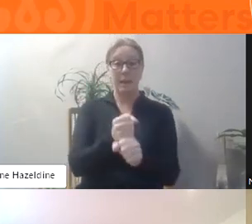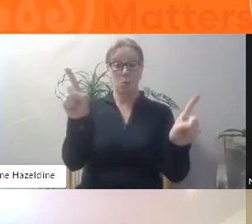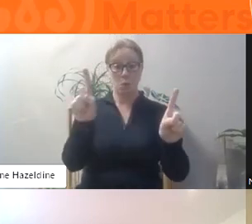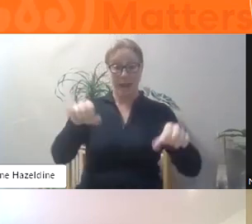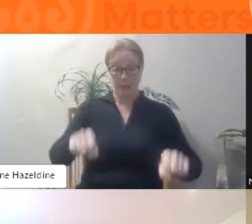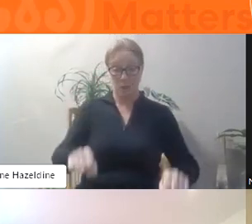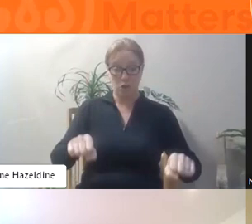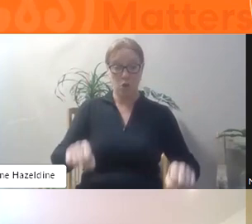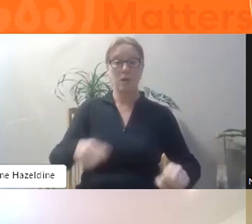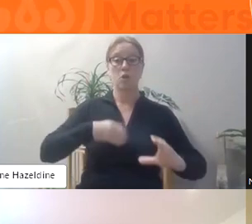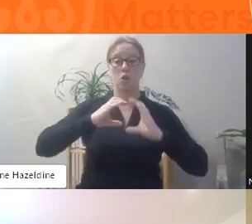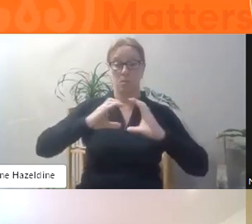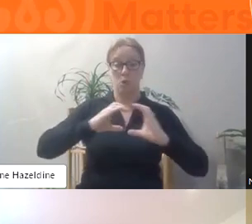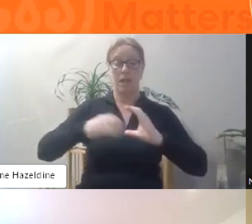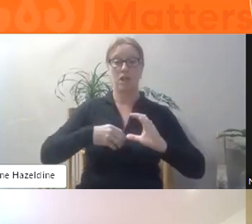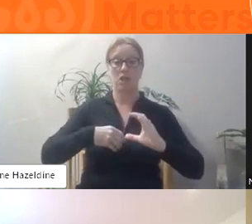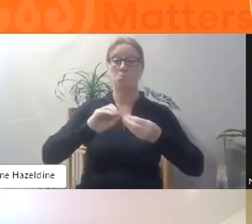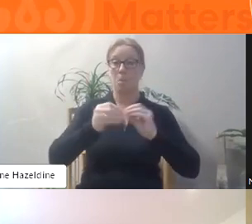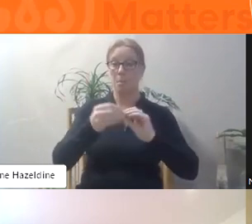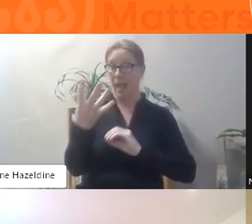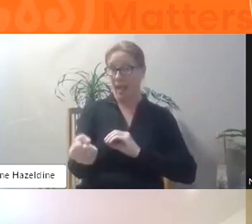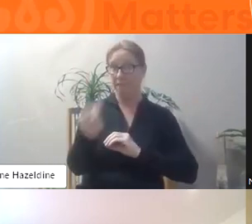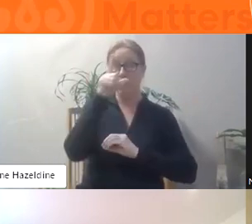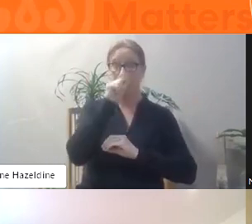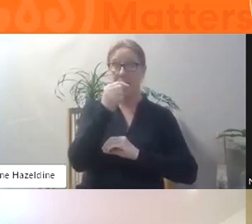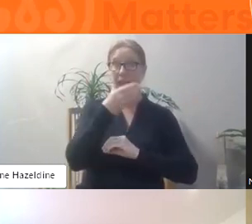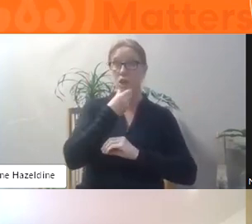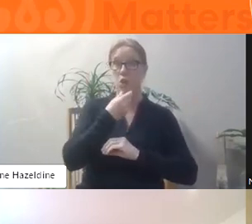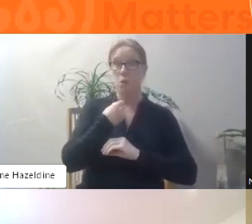a communication impairment may be able to use artificial intelligence